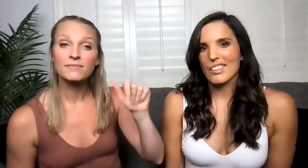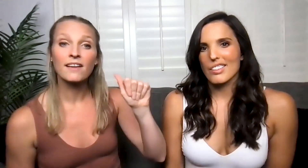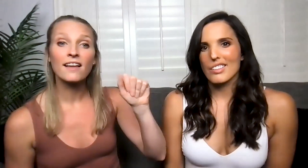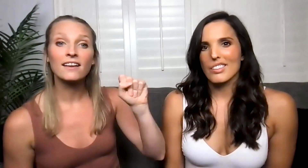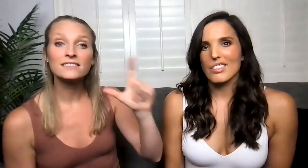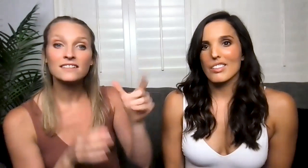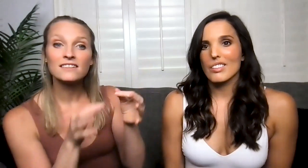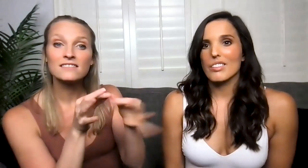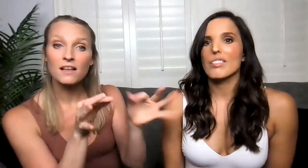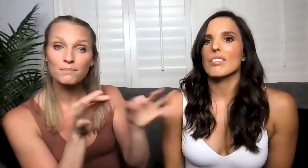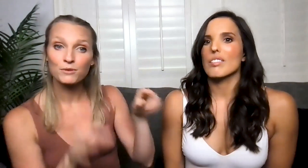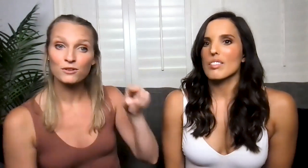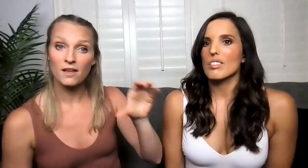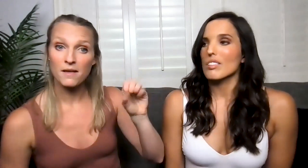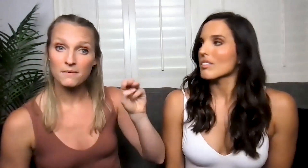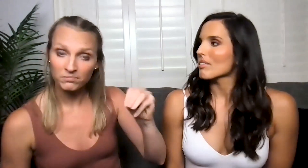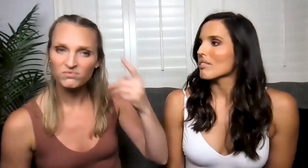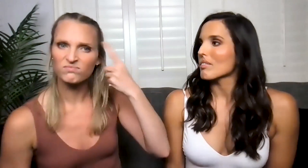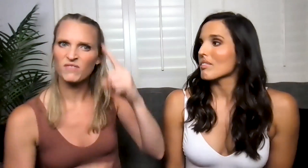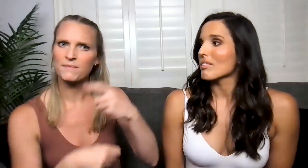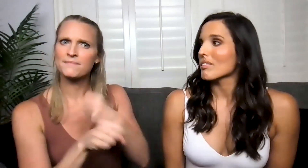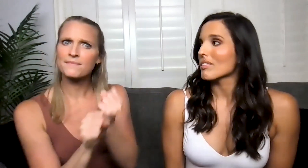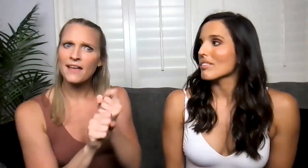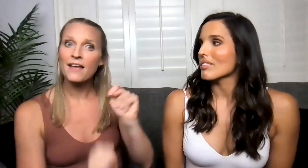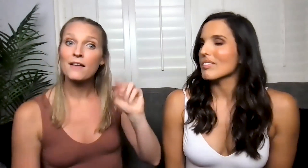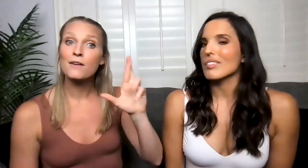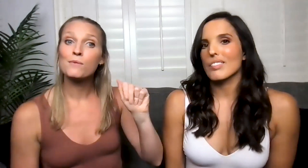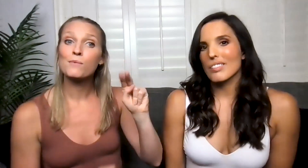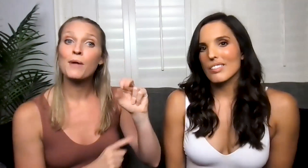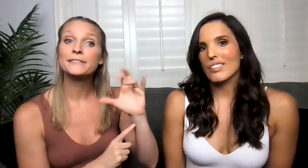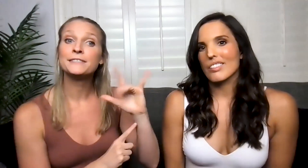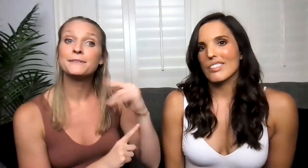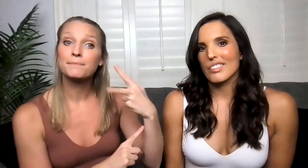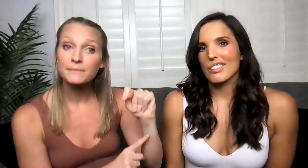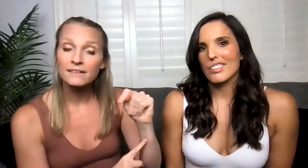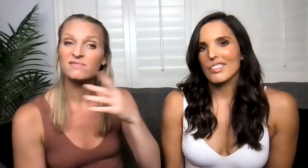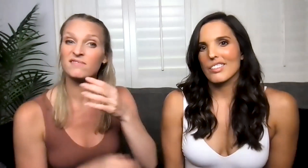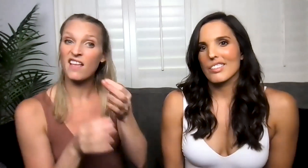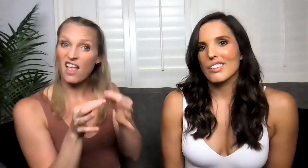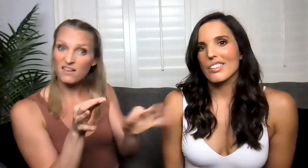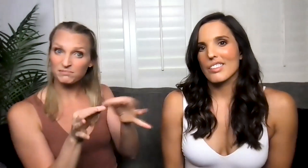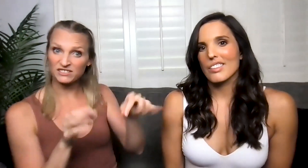at aslcaptions.com for making the transcripts and captions